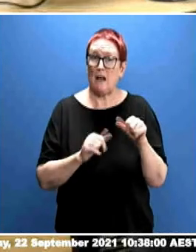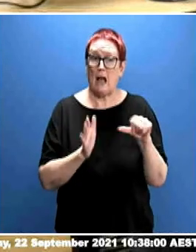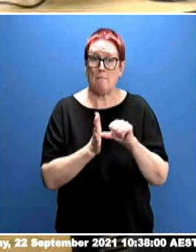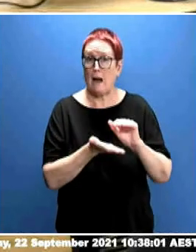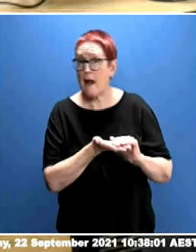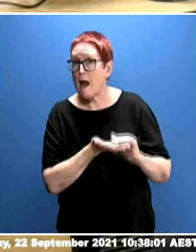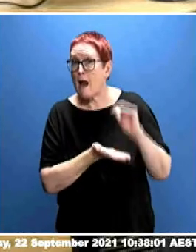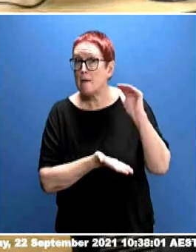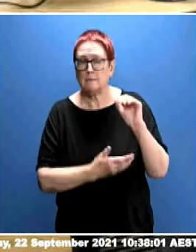Yes.